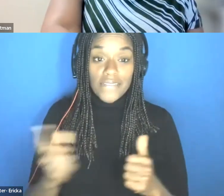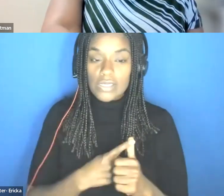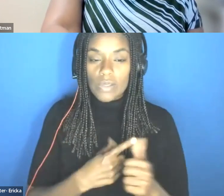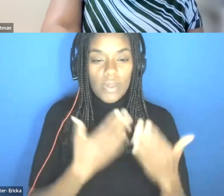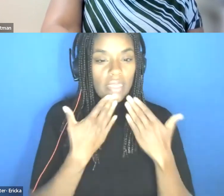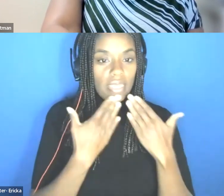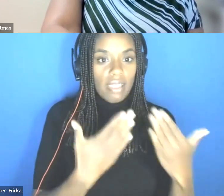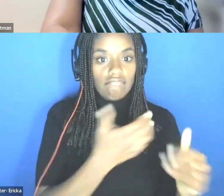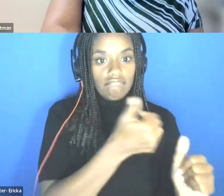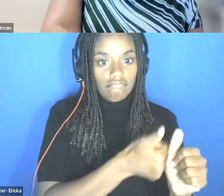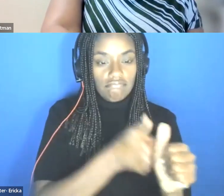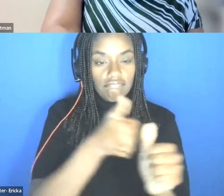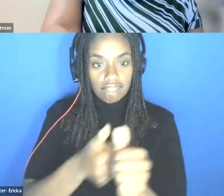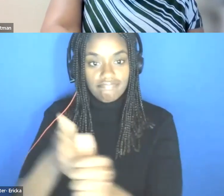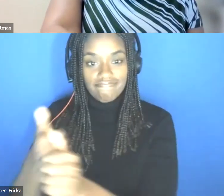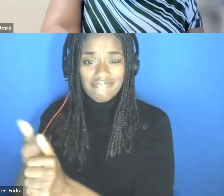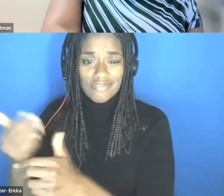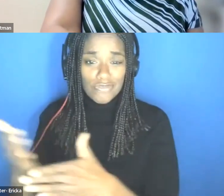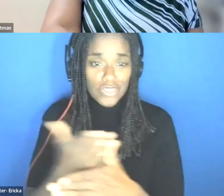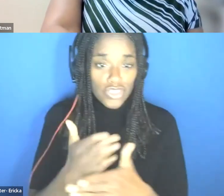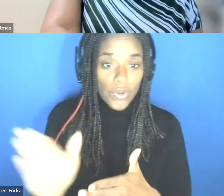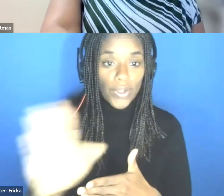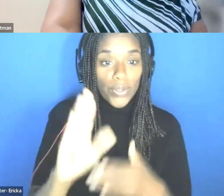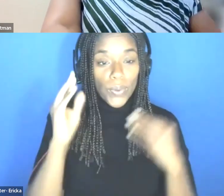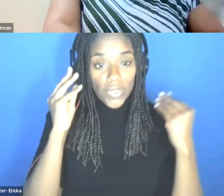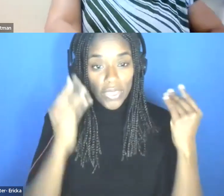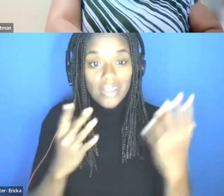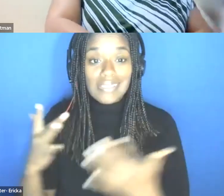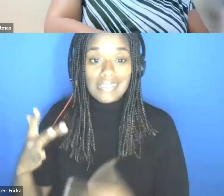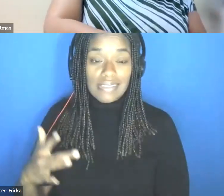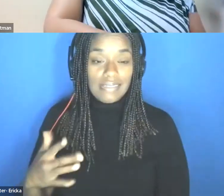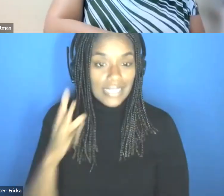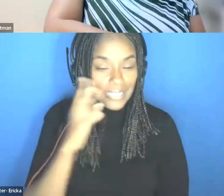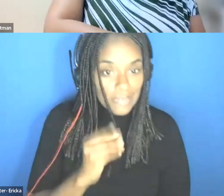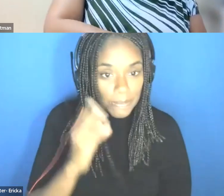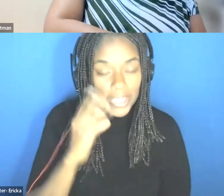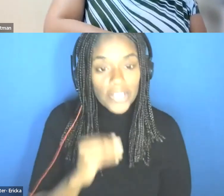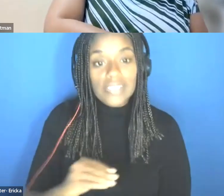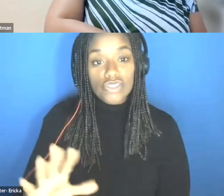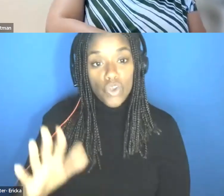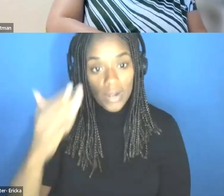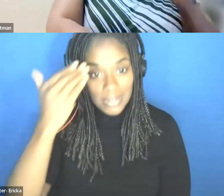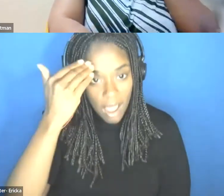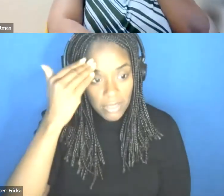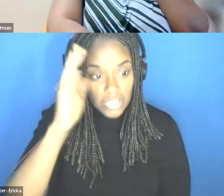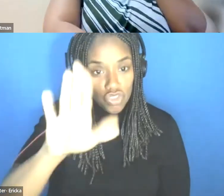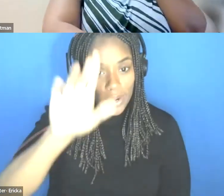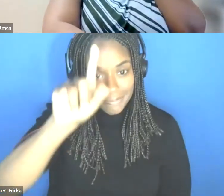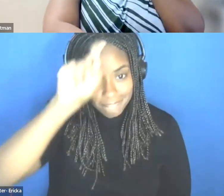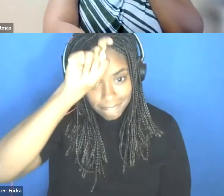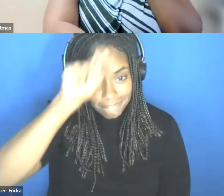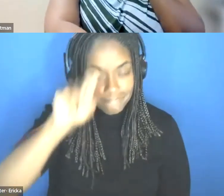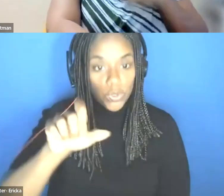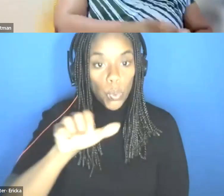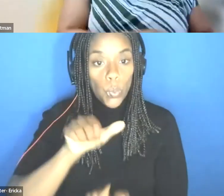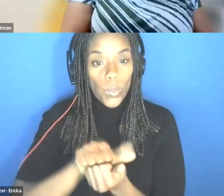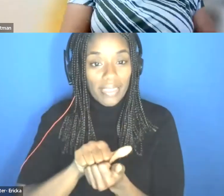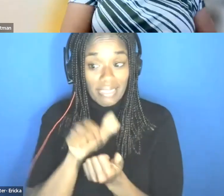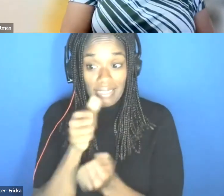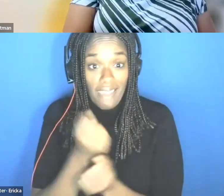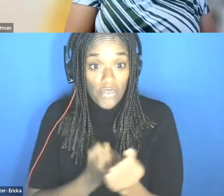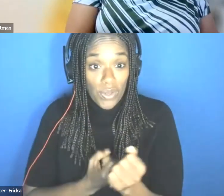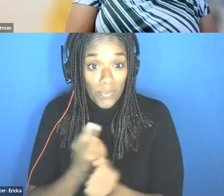We are going to move to like the next part of this where we are just going to have a panel discussion with everybody that has shared today.